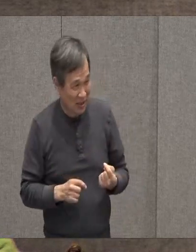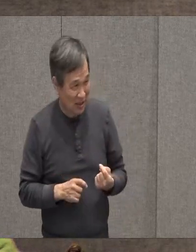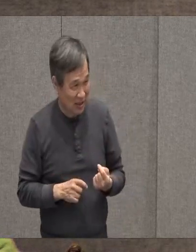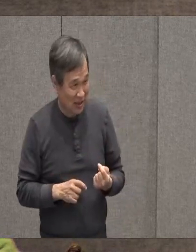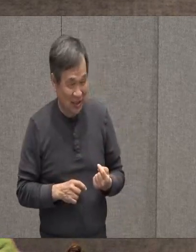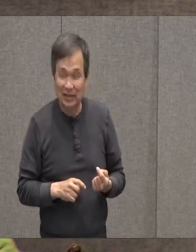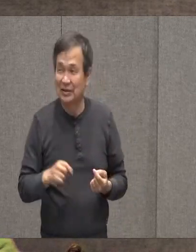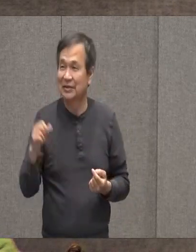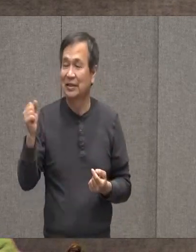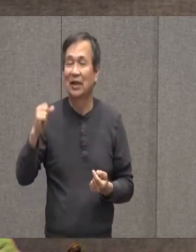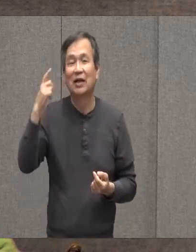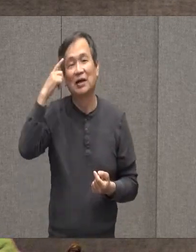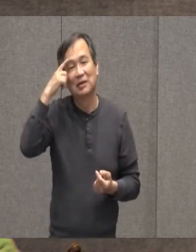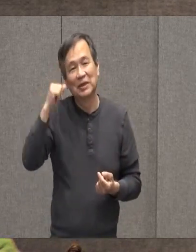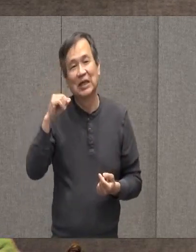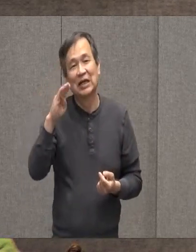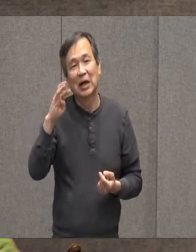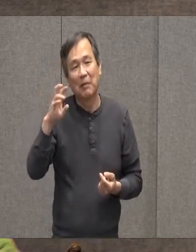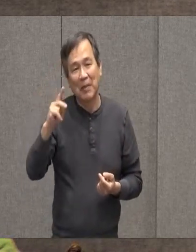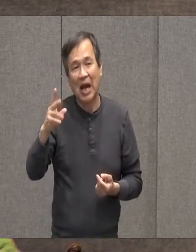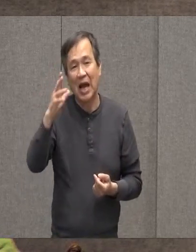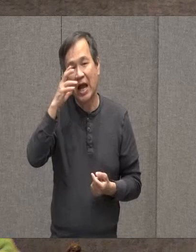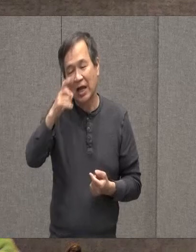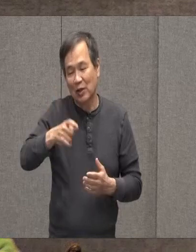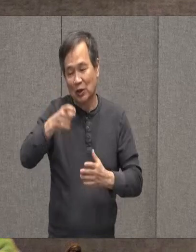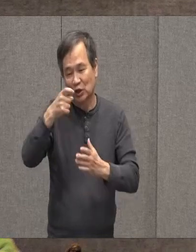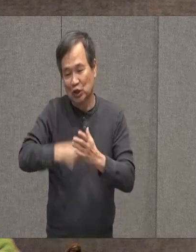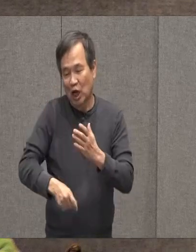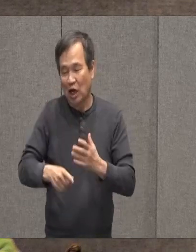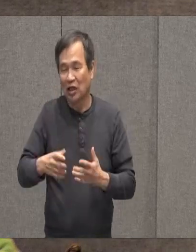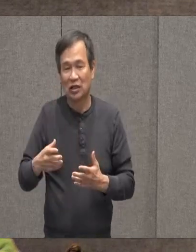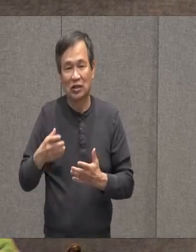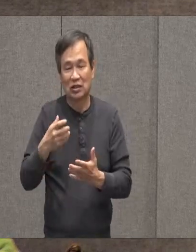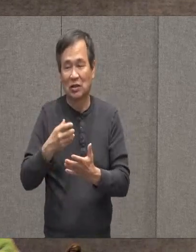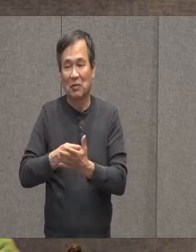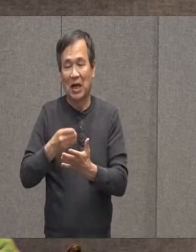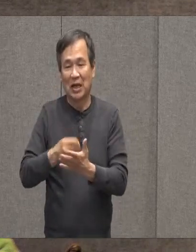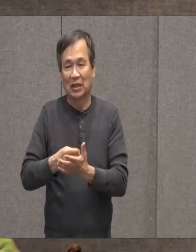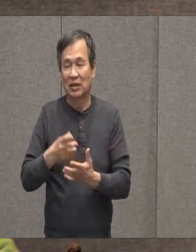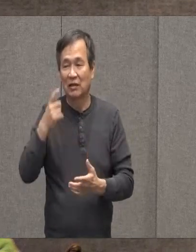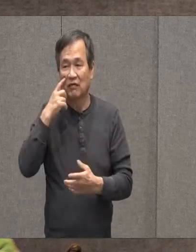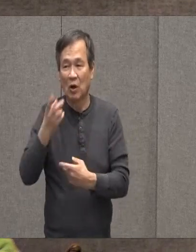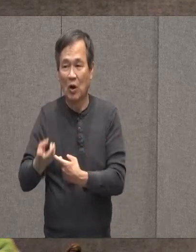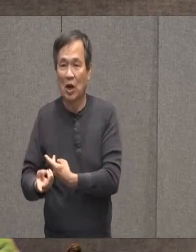That's because the bank charges for lending money. The extra money is called interest,